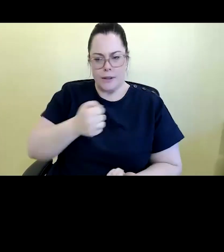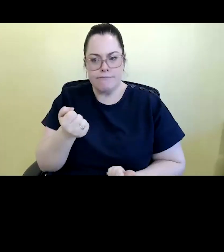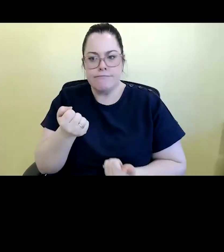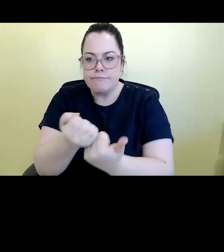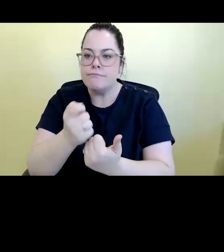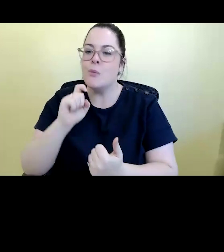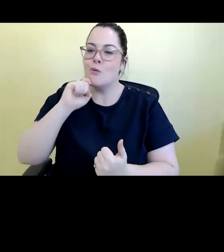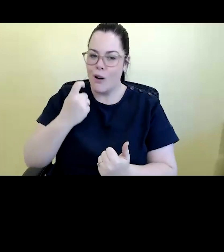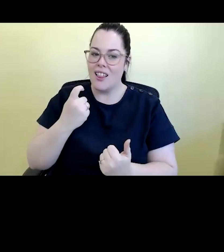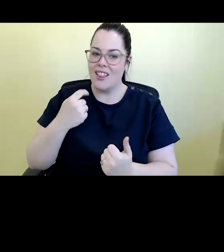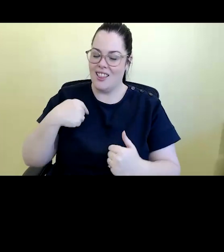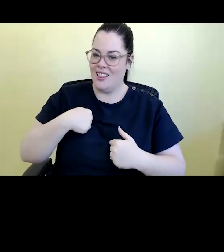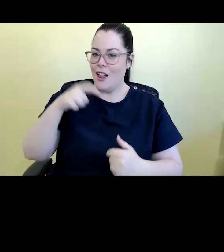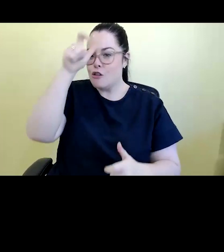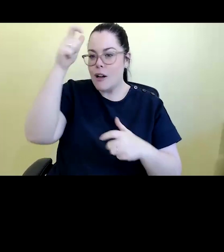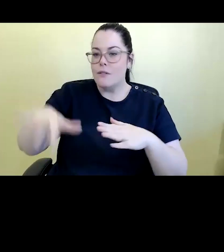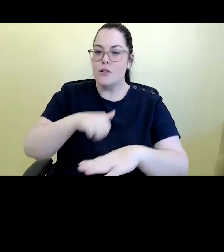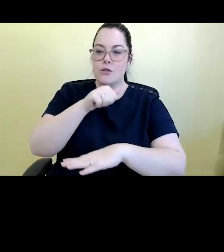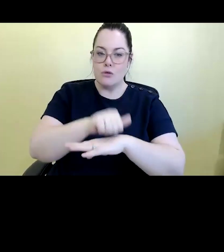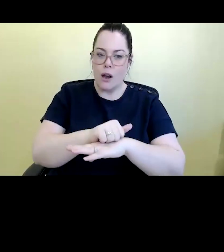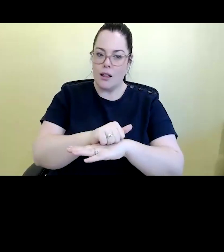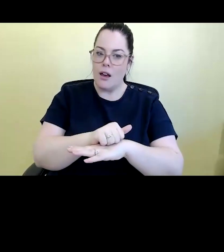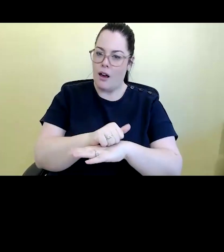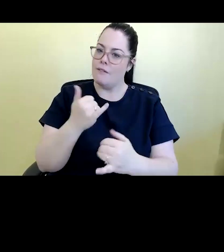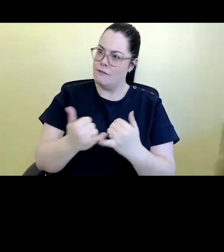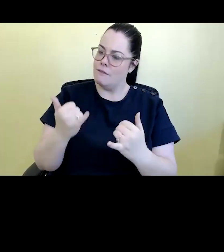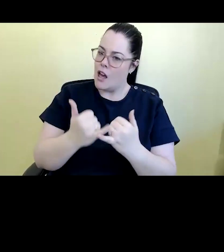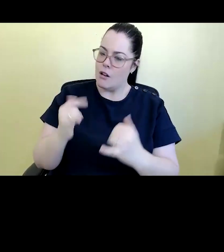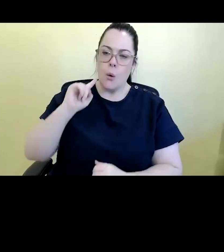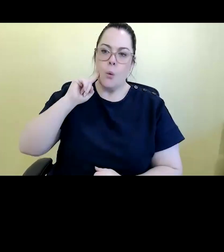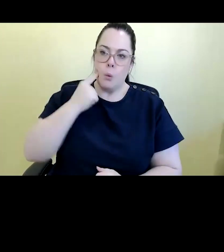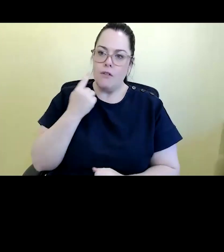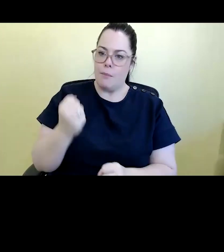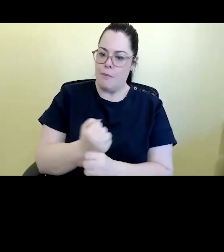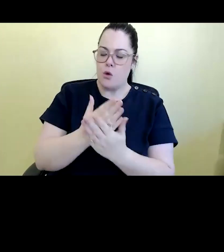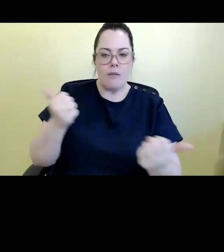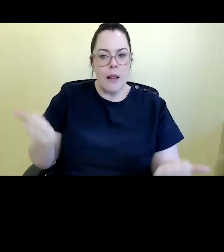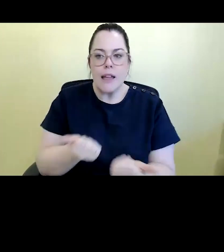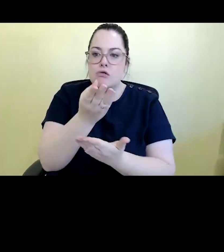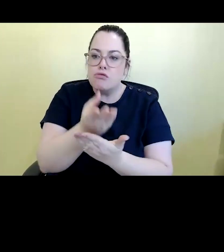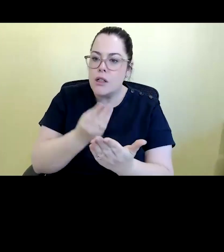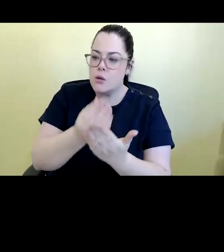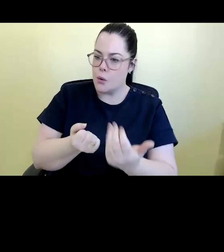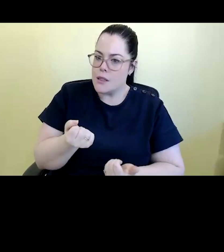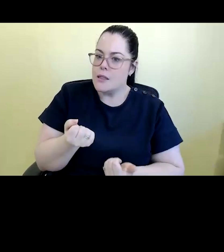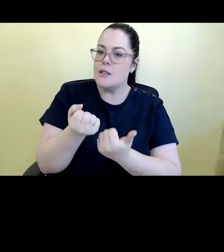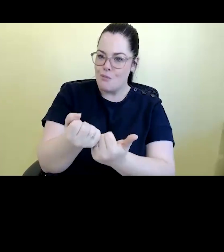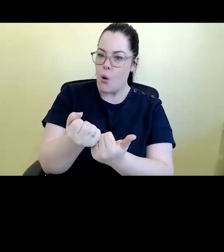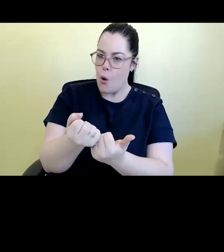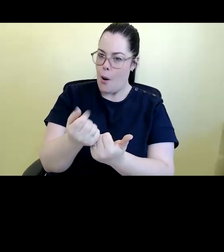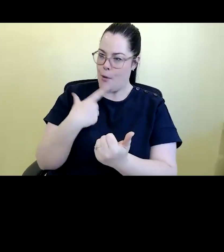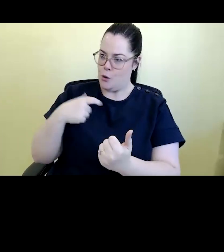something Creative Australia has intentionally embedded to facilitate an ambitious outcome,